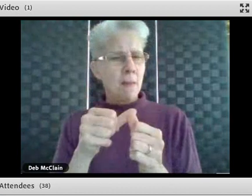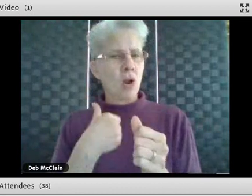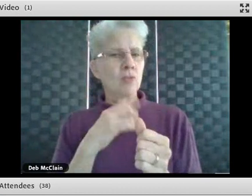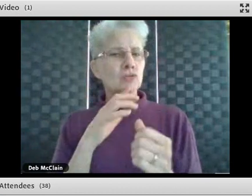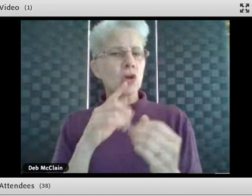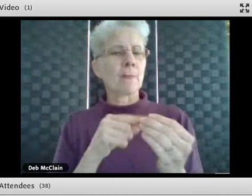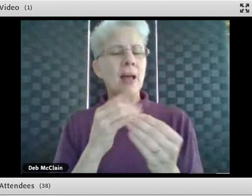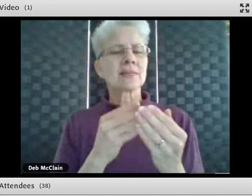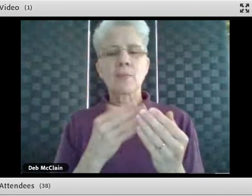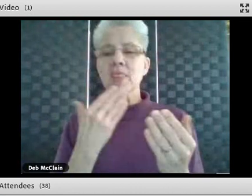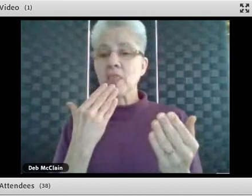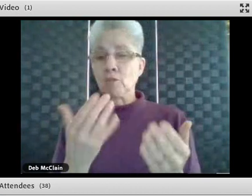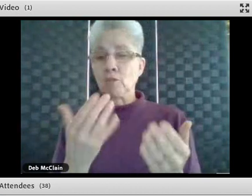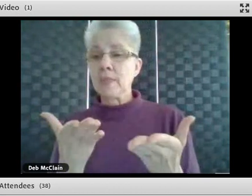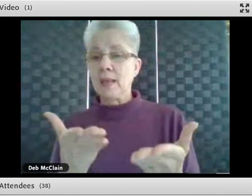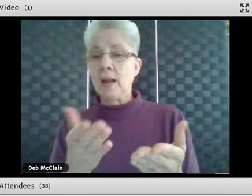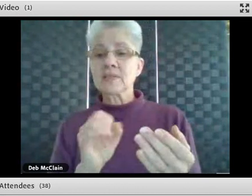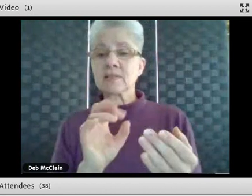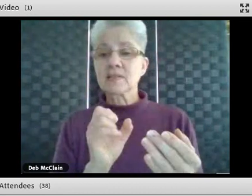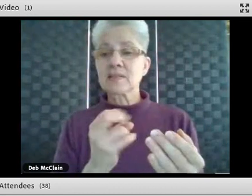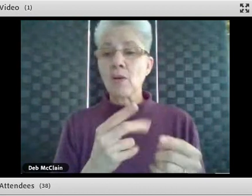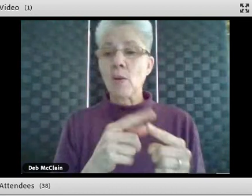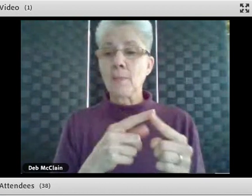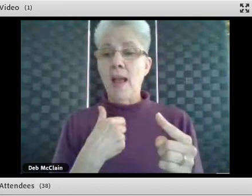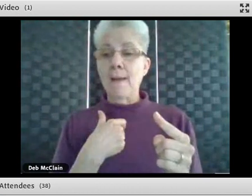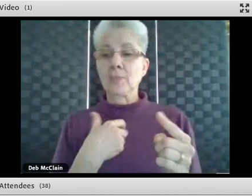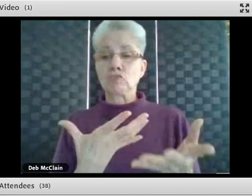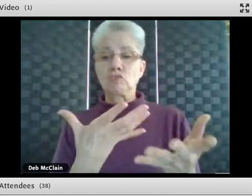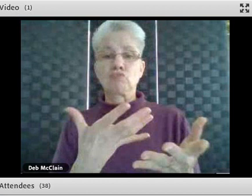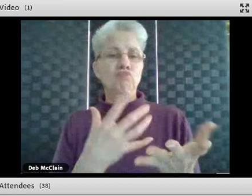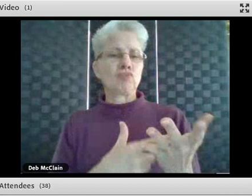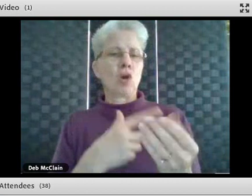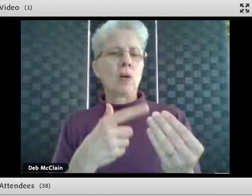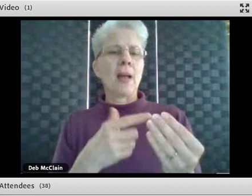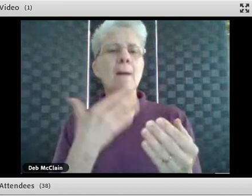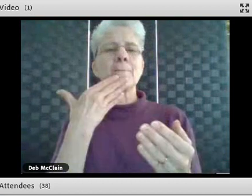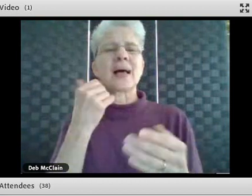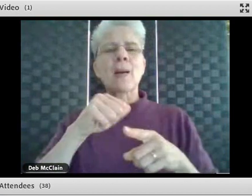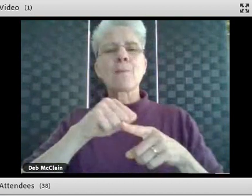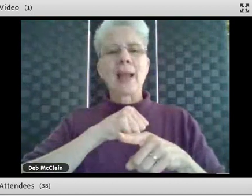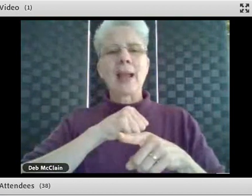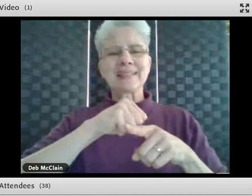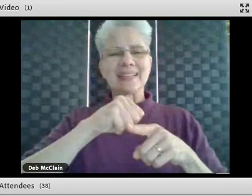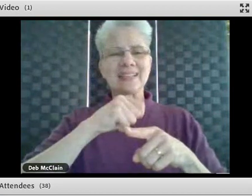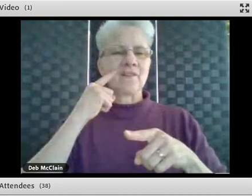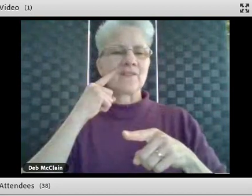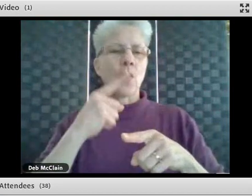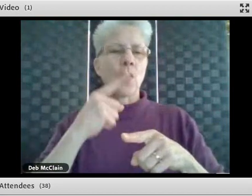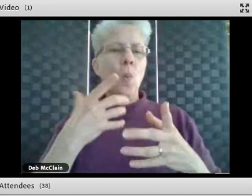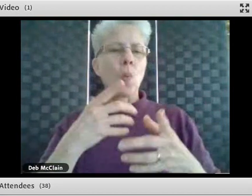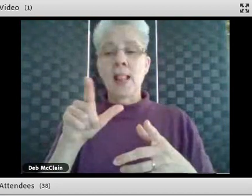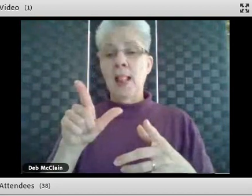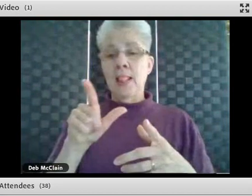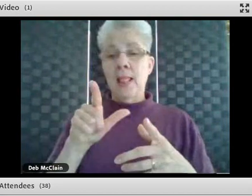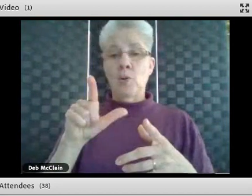So thank you for bringing that up, Sarah, but I'm gonna just talk about best practices for what Library of Congress does.